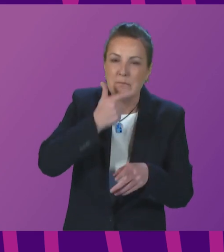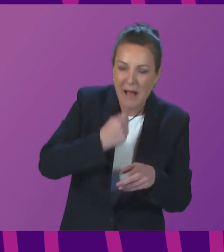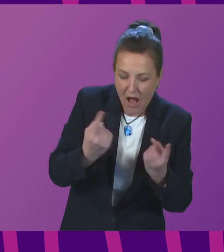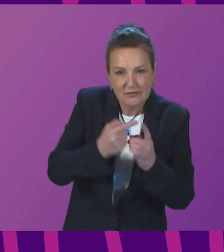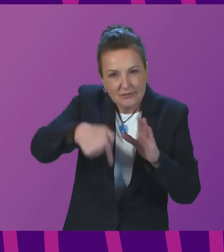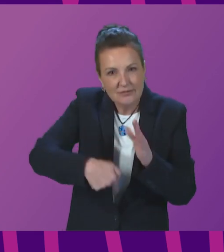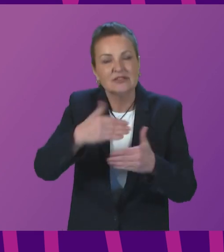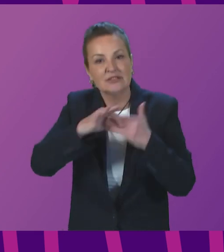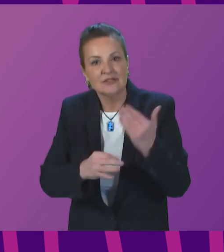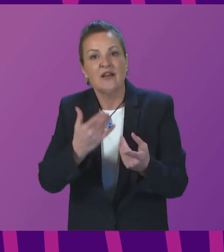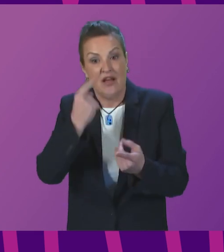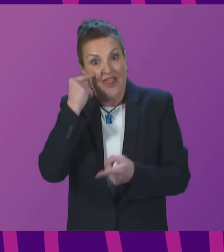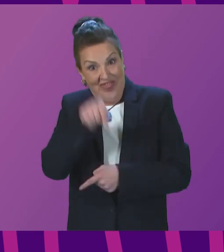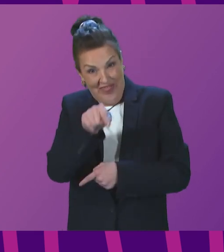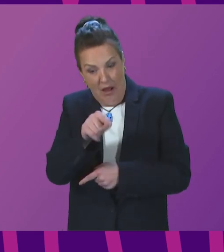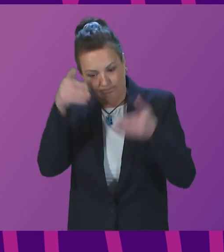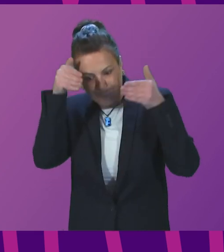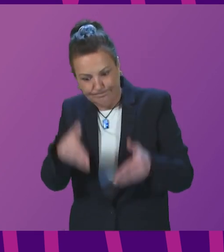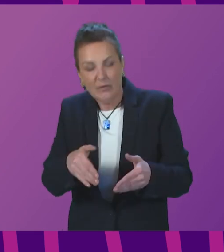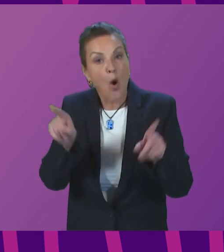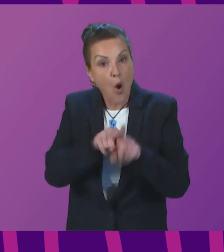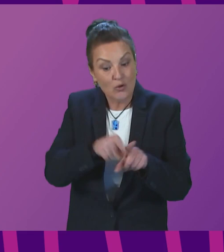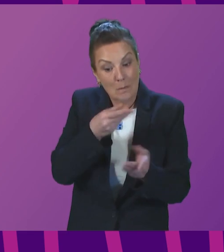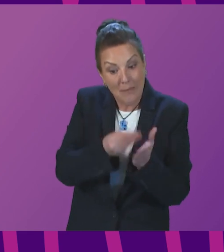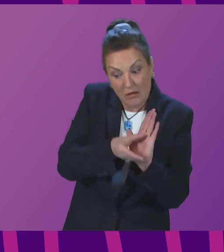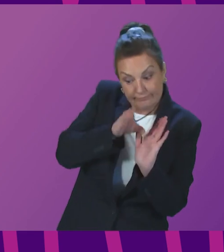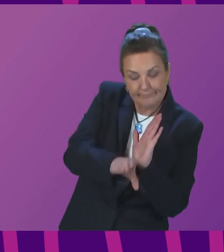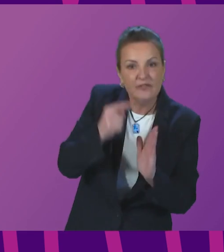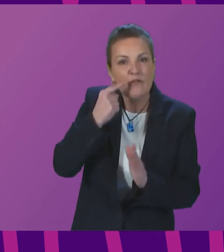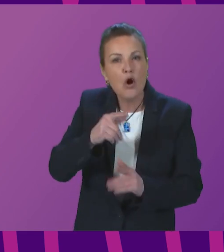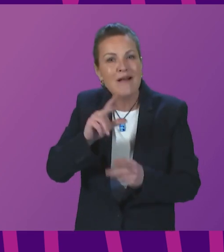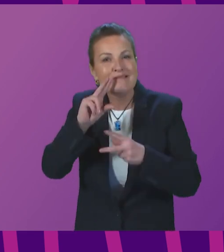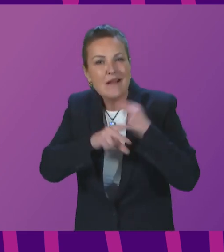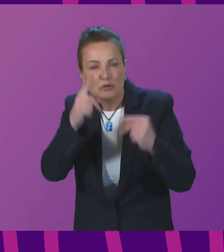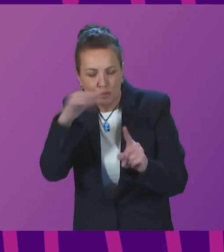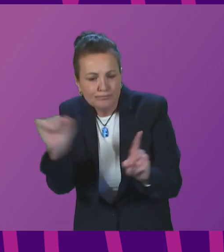The initiatives that the funding supports include, for example, upskilling nurses and investing in diagnostic tests.